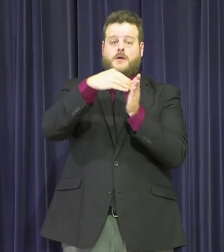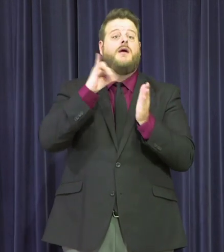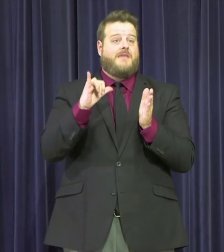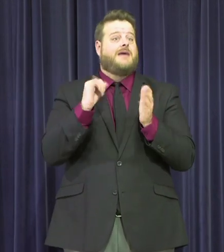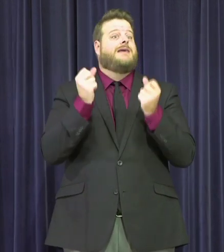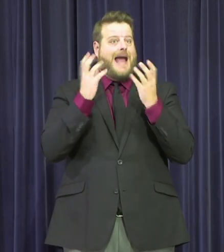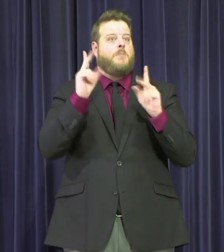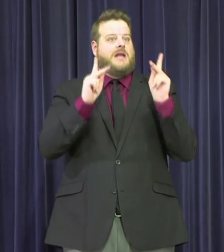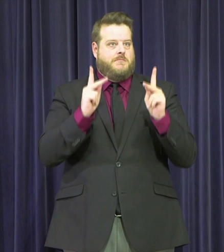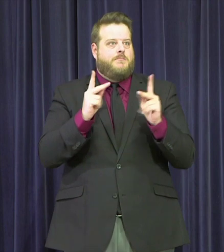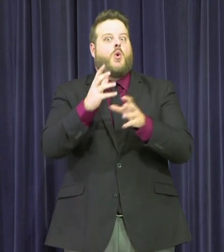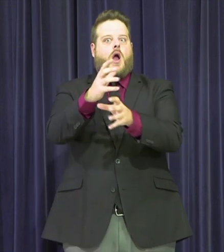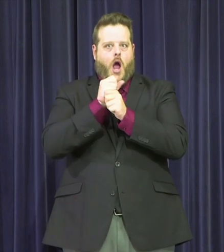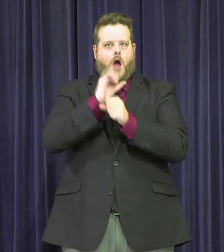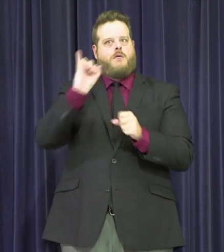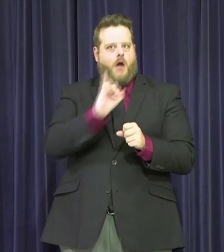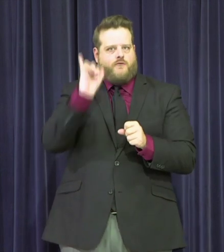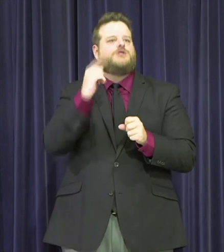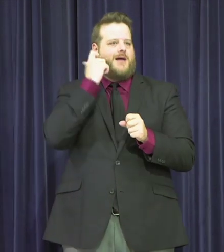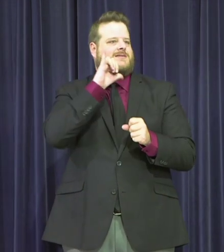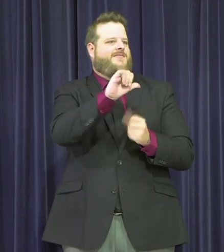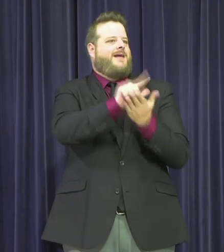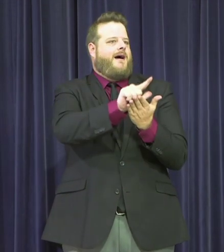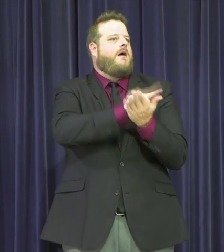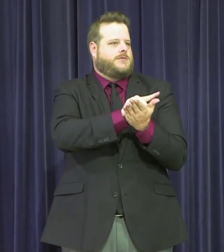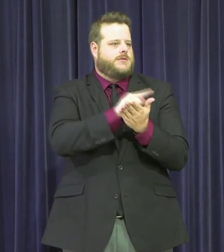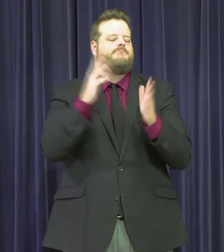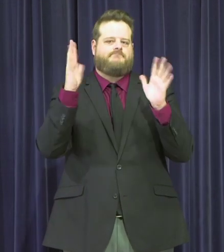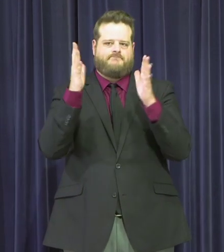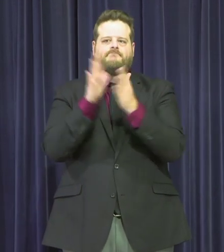who gained coverage because of the Affordable Care Act.